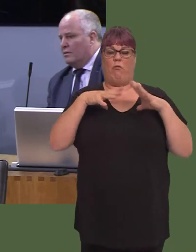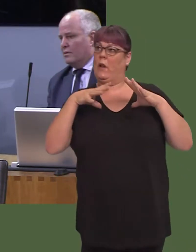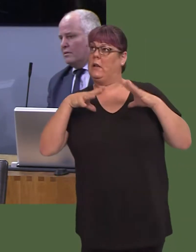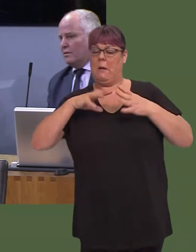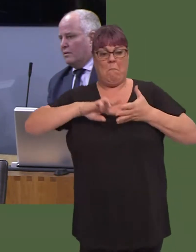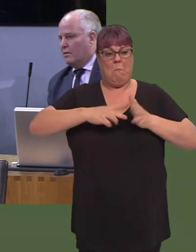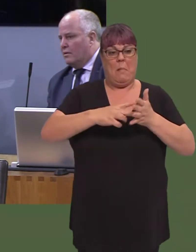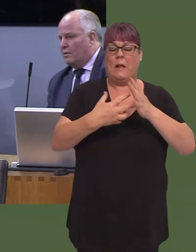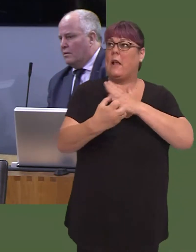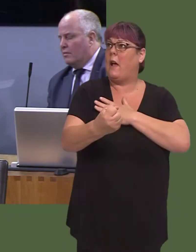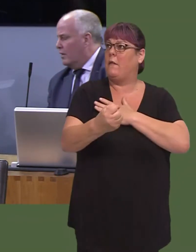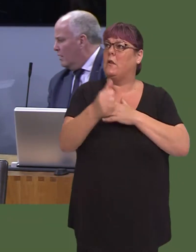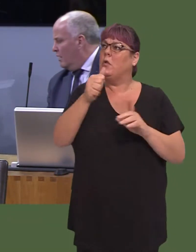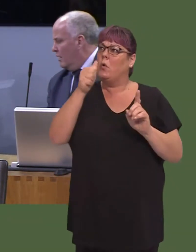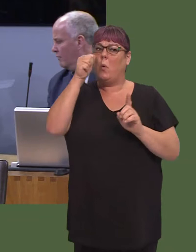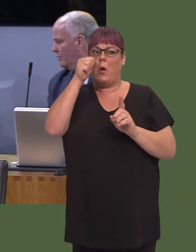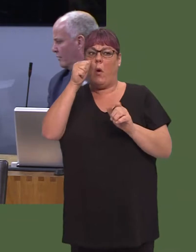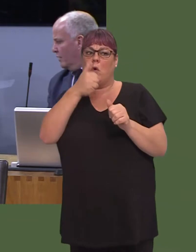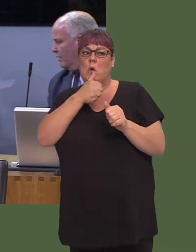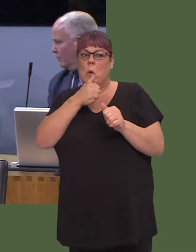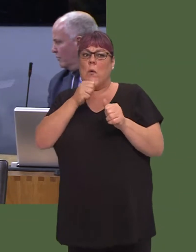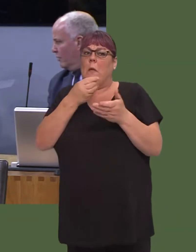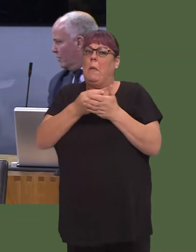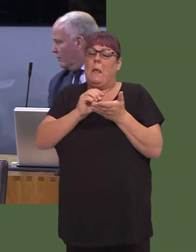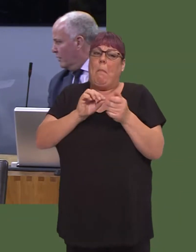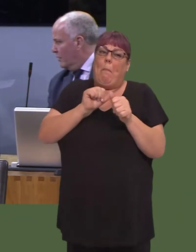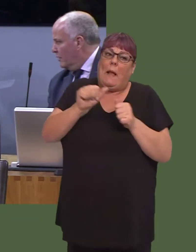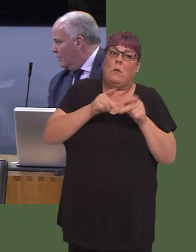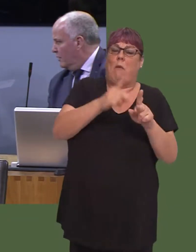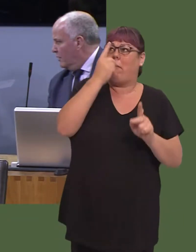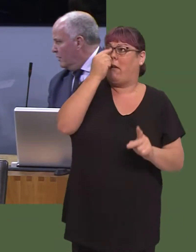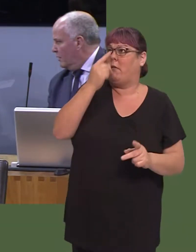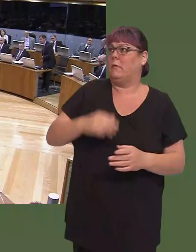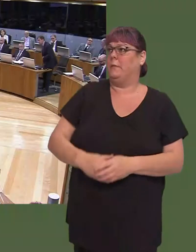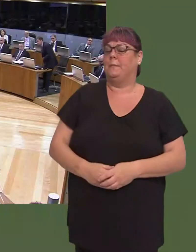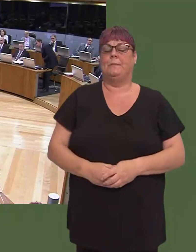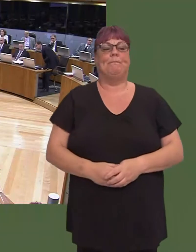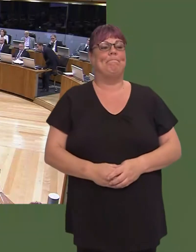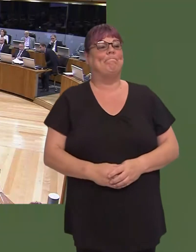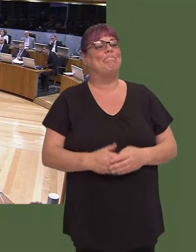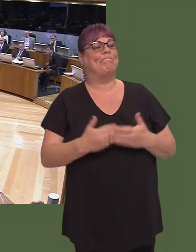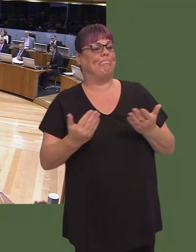Leanne Wood AM: Diolch. First Minister, do you believe that the Welsh Government has an obligation to implement universal childcare, which, and I quote,